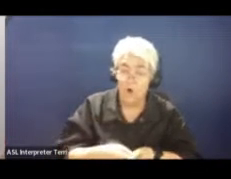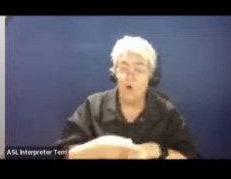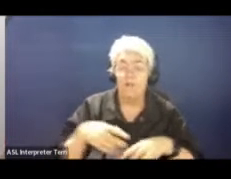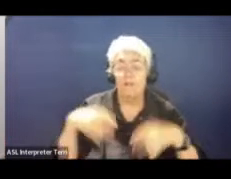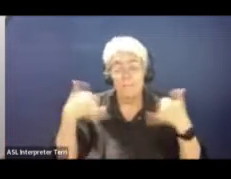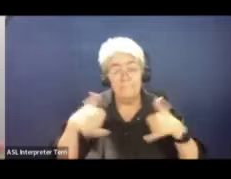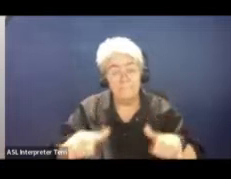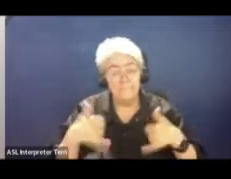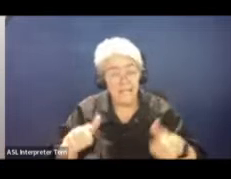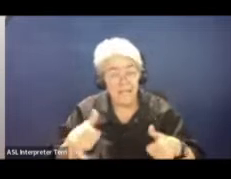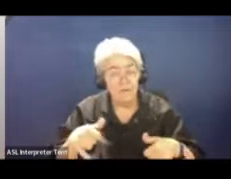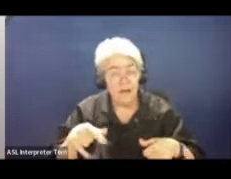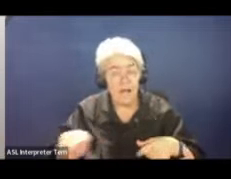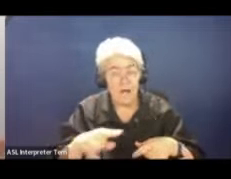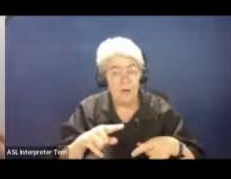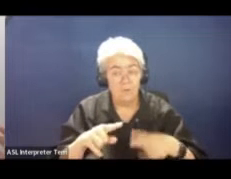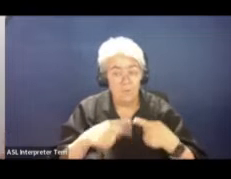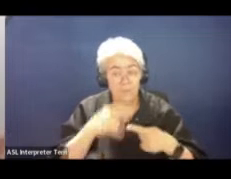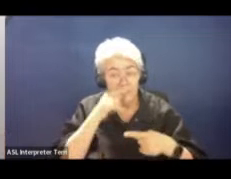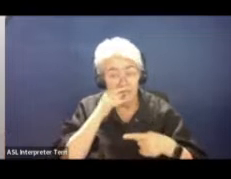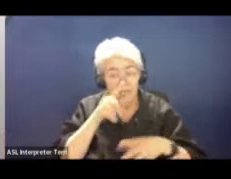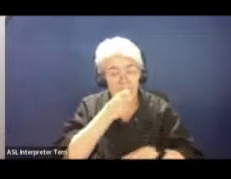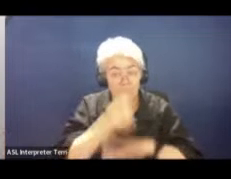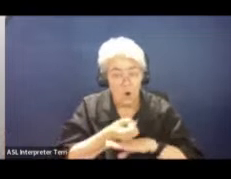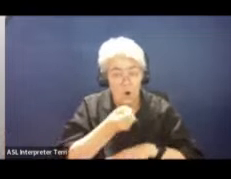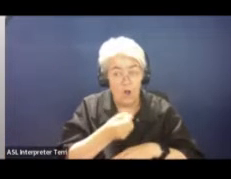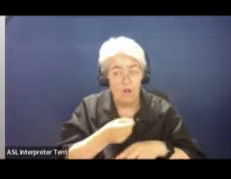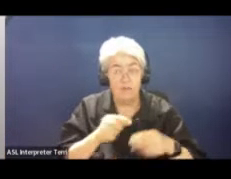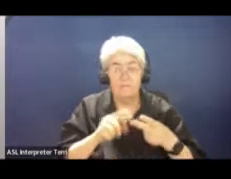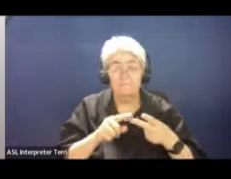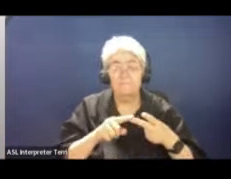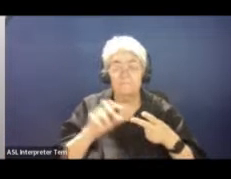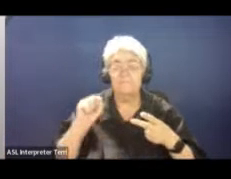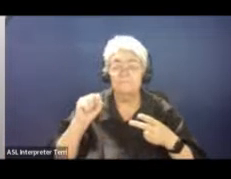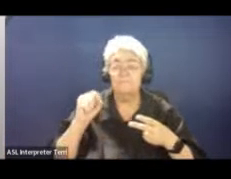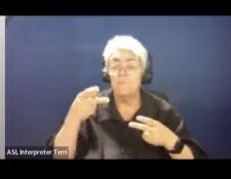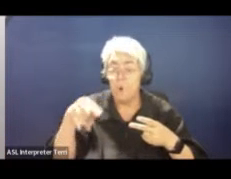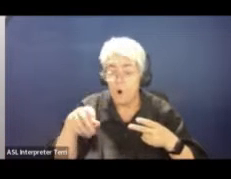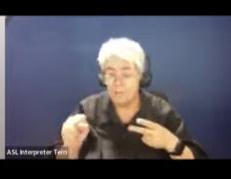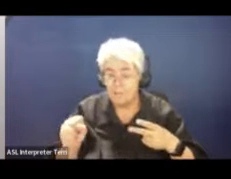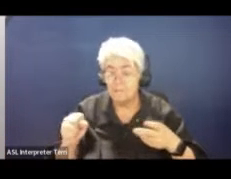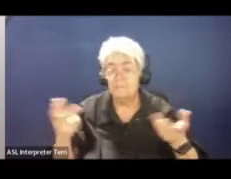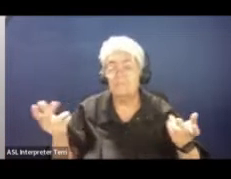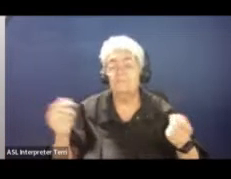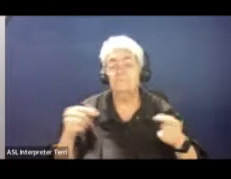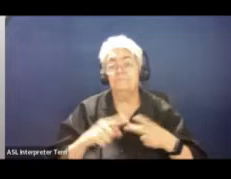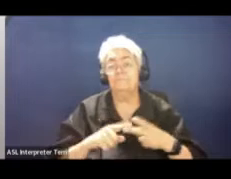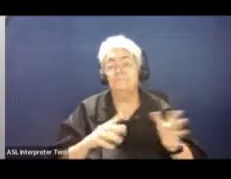accidents as kids and sports to then suddenly at if other people